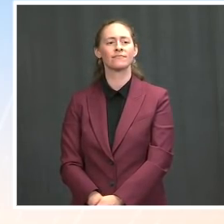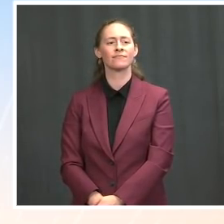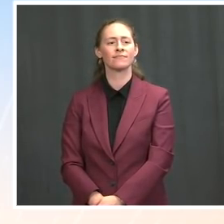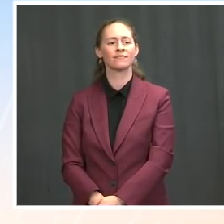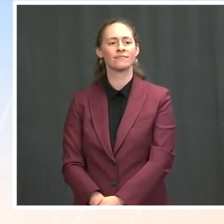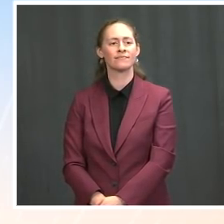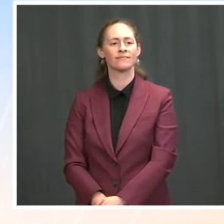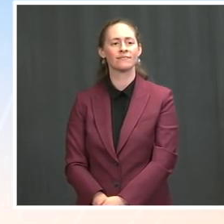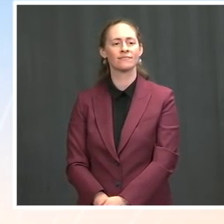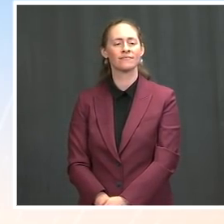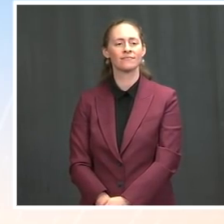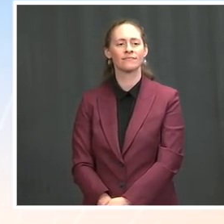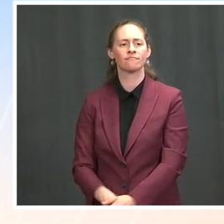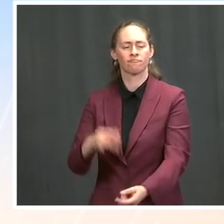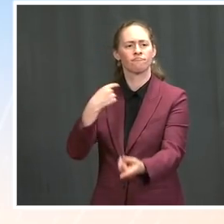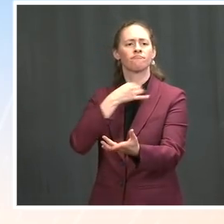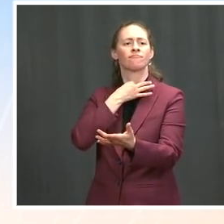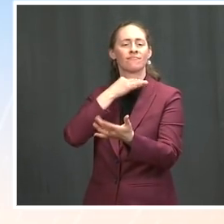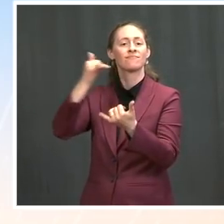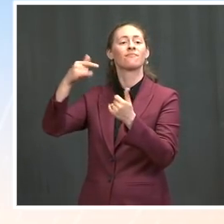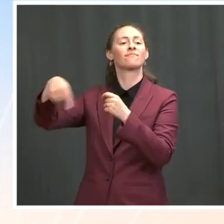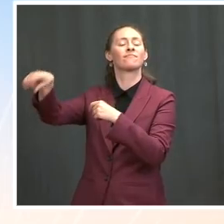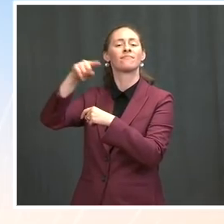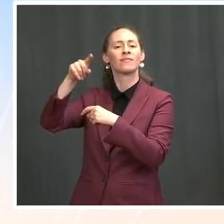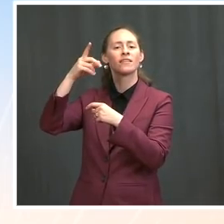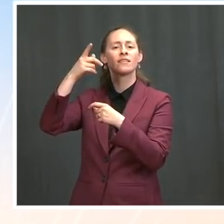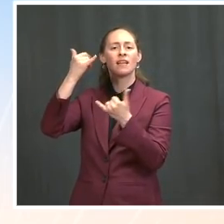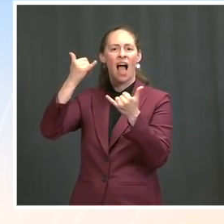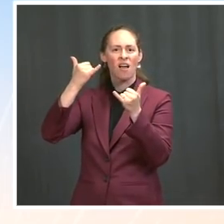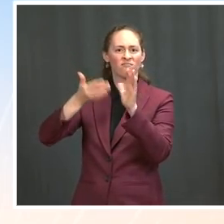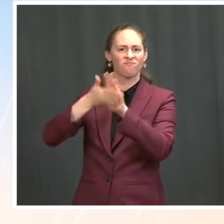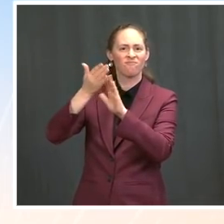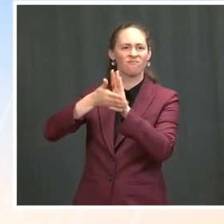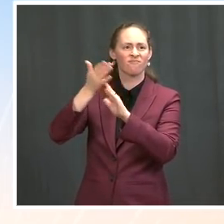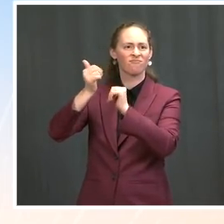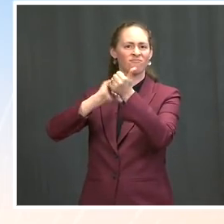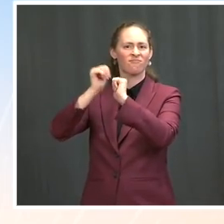Across the country, you've been -- you have a number of governors and candidates for governor